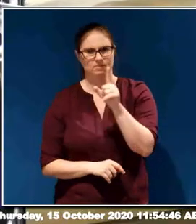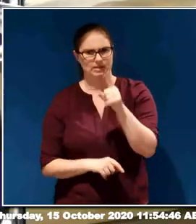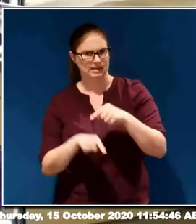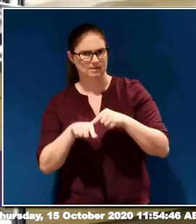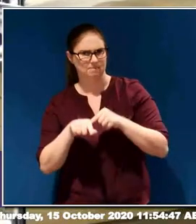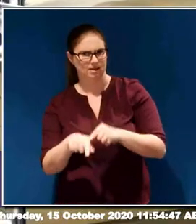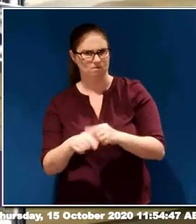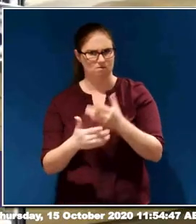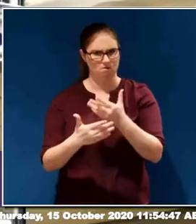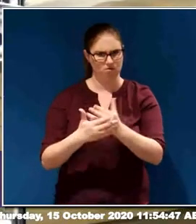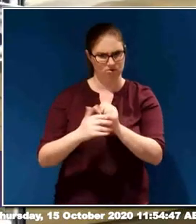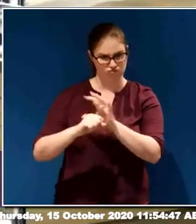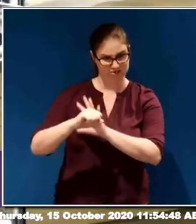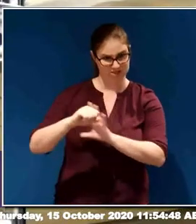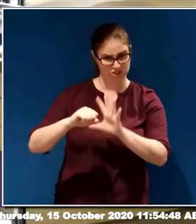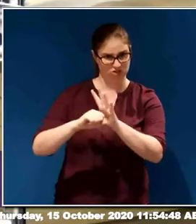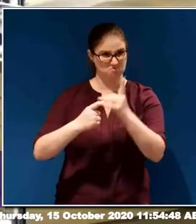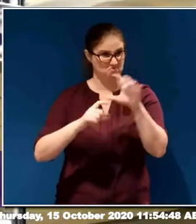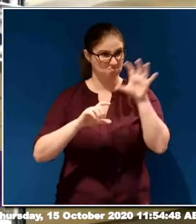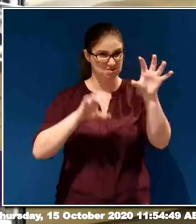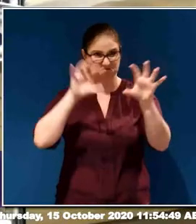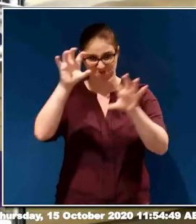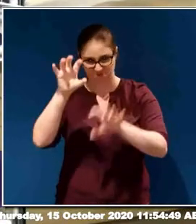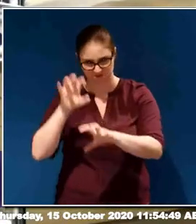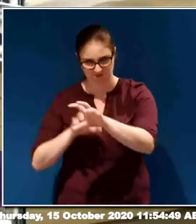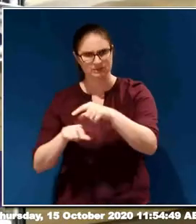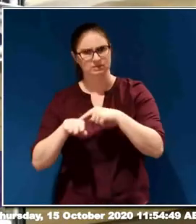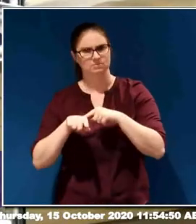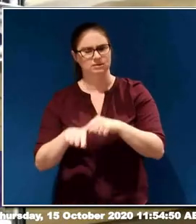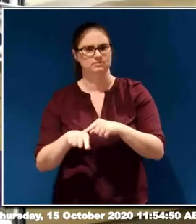I wanted to ask you, though, what's their key function as you understand it?